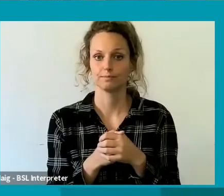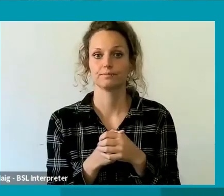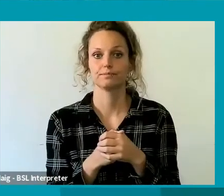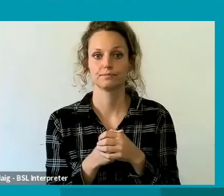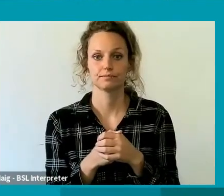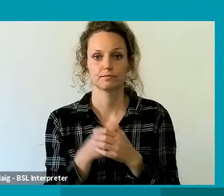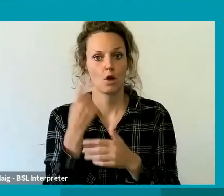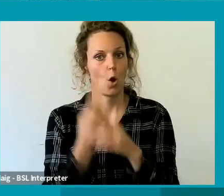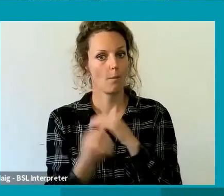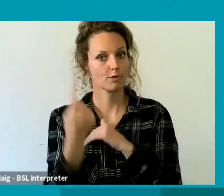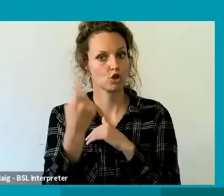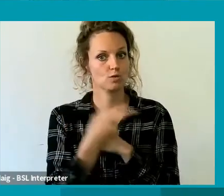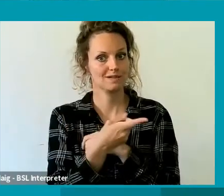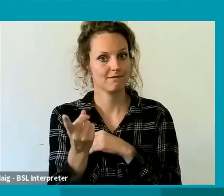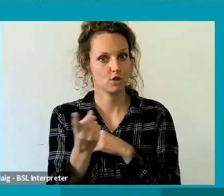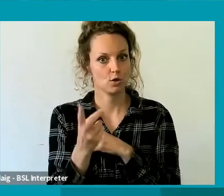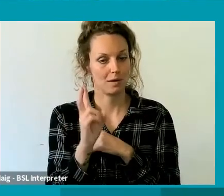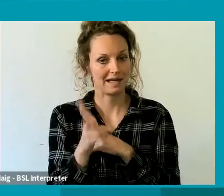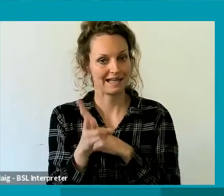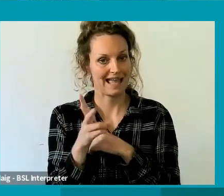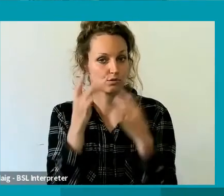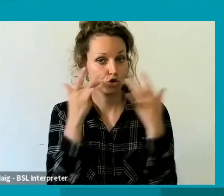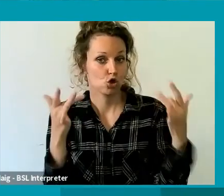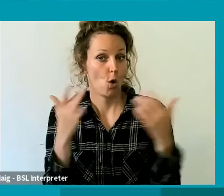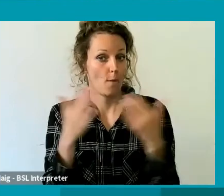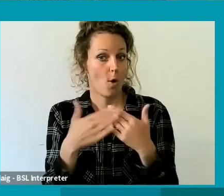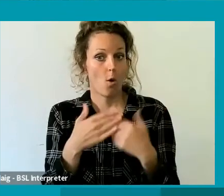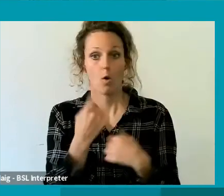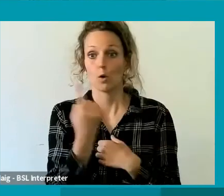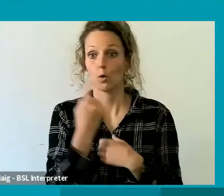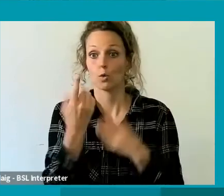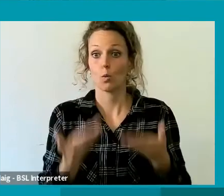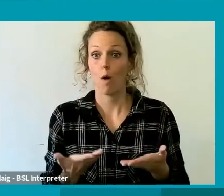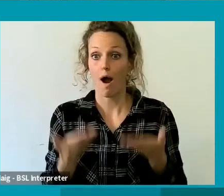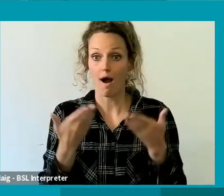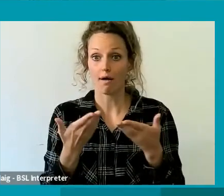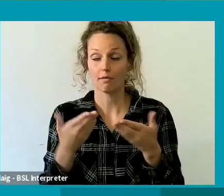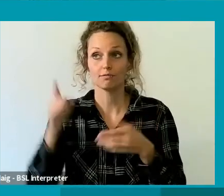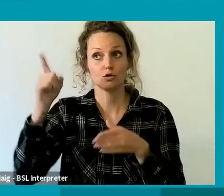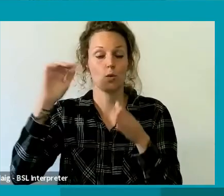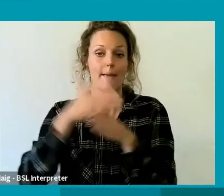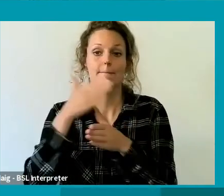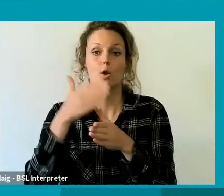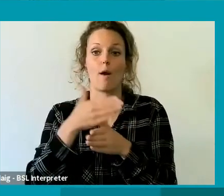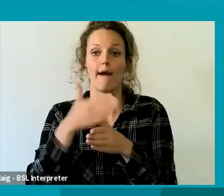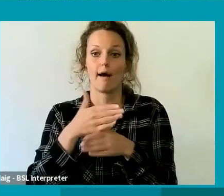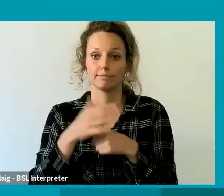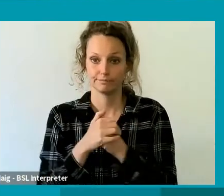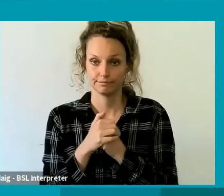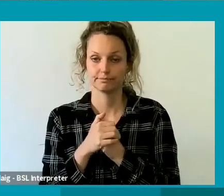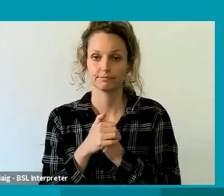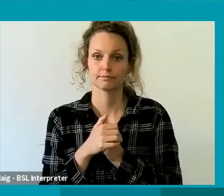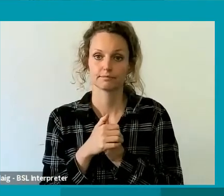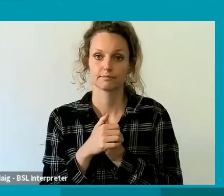again to show a little more about who you are to the employer, or indeed to the client. The work section.